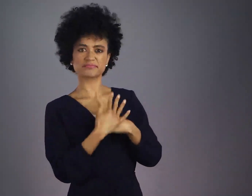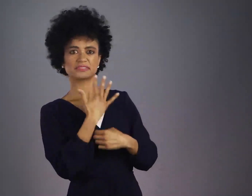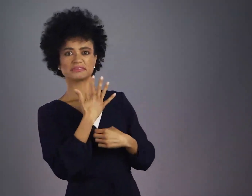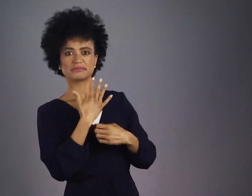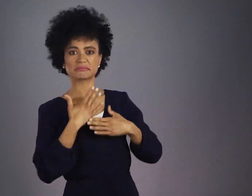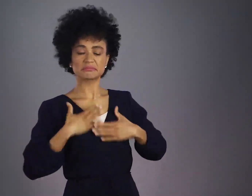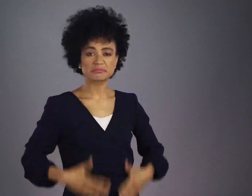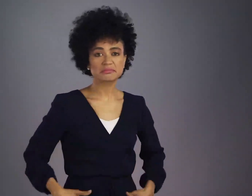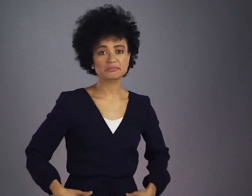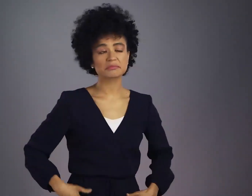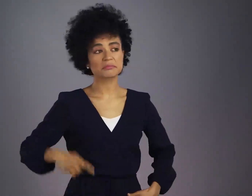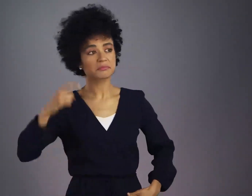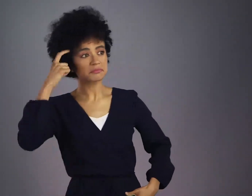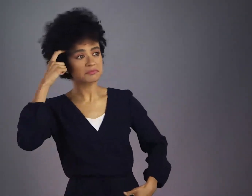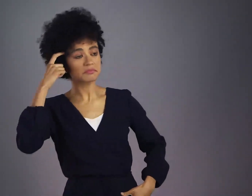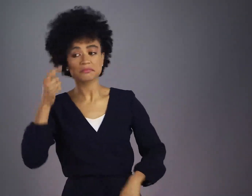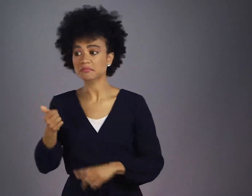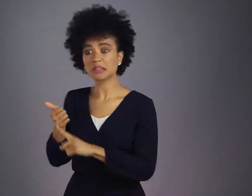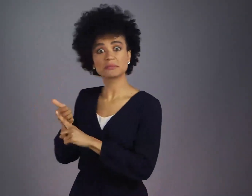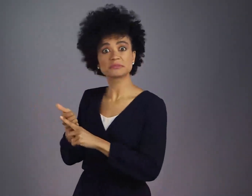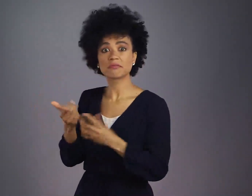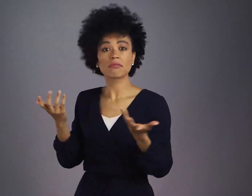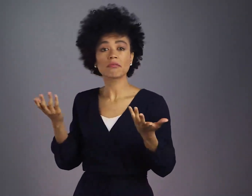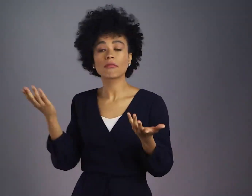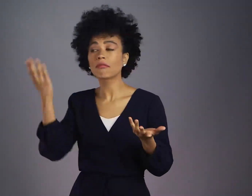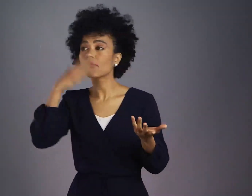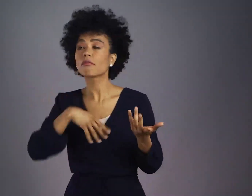It may be slowing him up mentally and physically, but he does not see it.